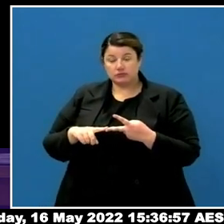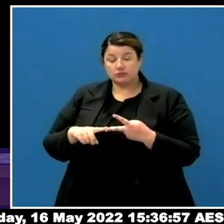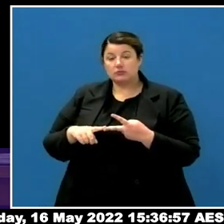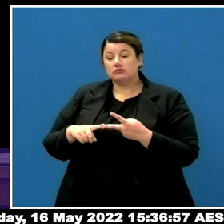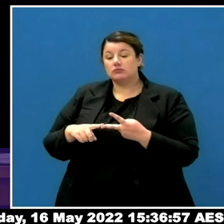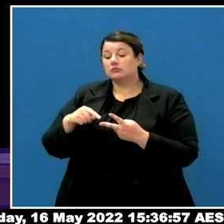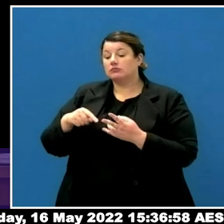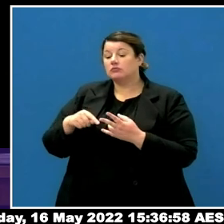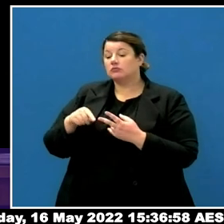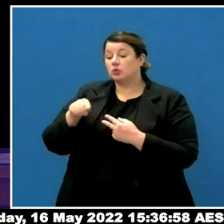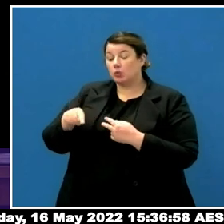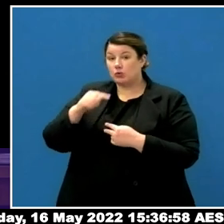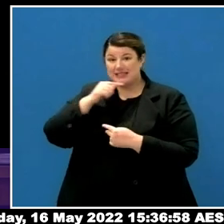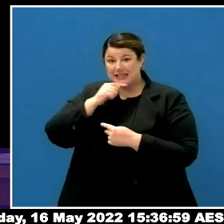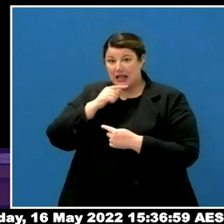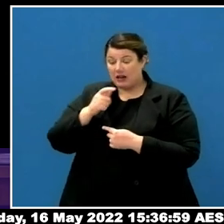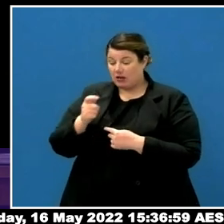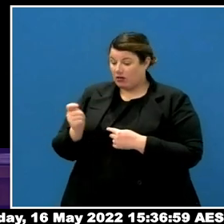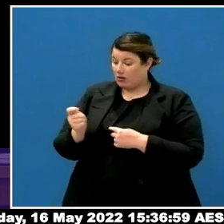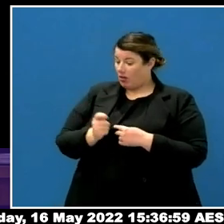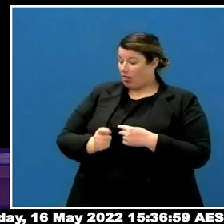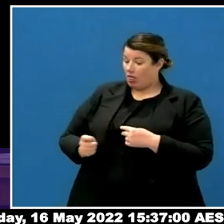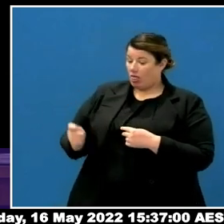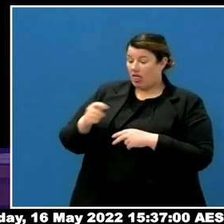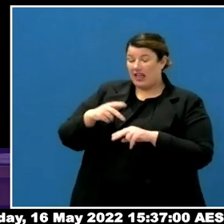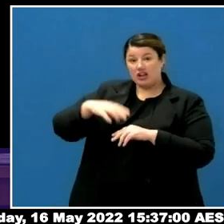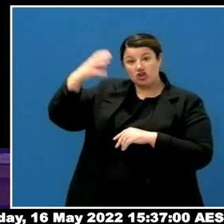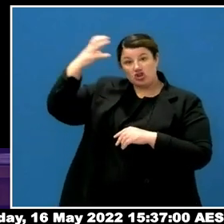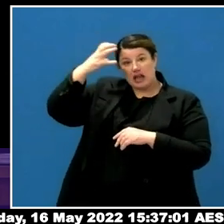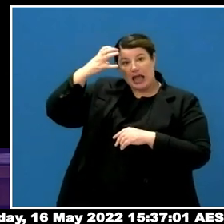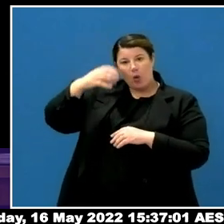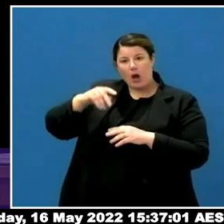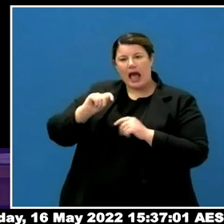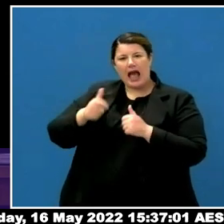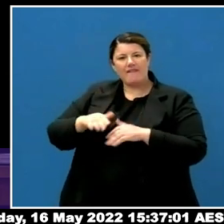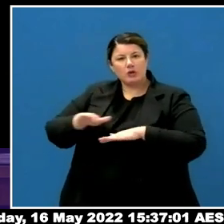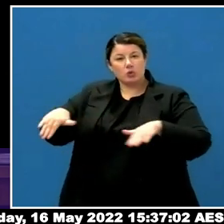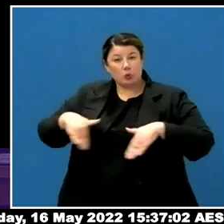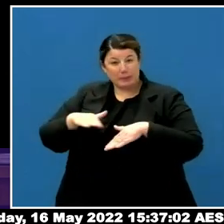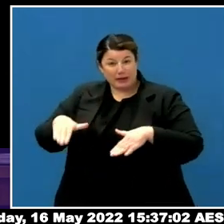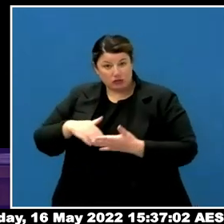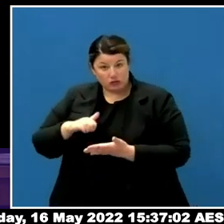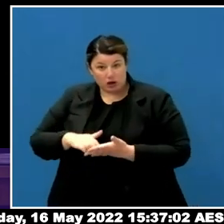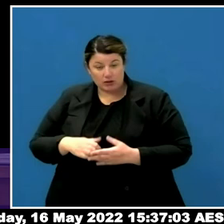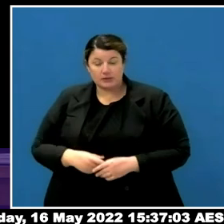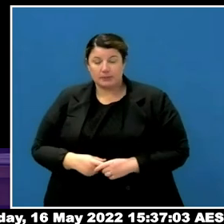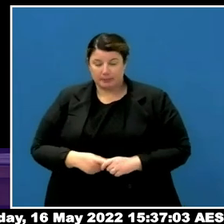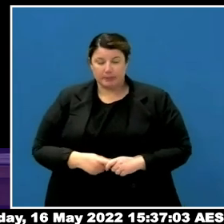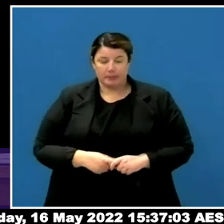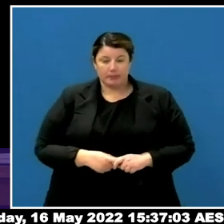a swimming centre shower, to your knowledge. I think so. Yes. MR FOGARTY: And then also slapping Toby across the face to wake